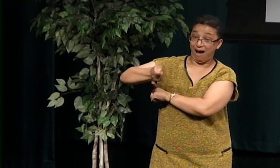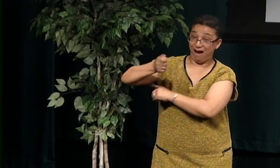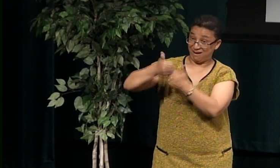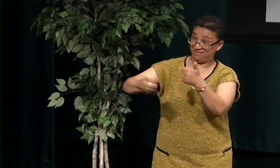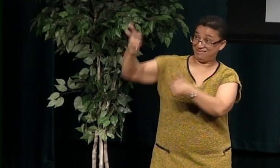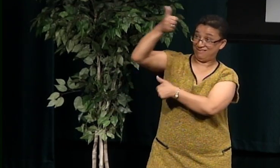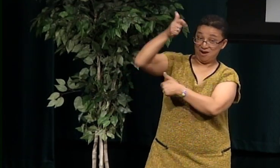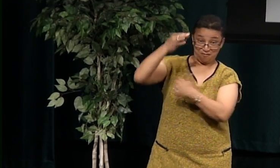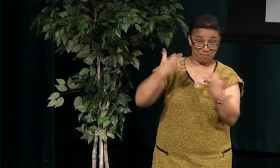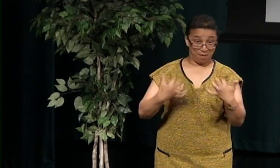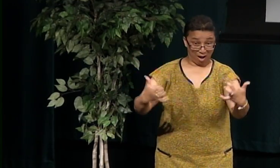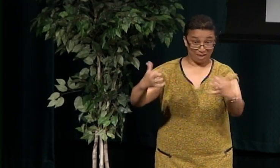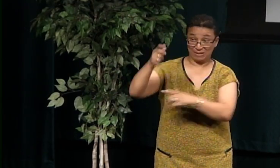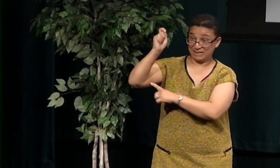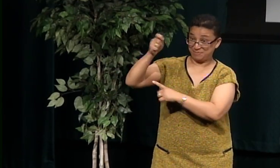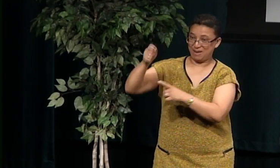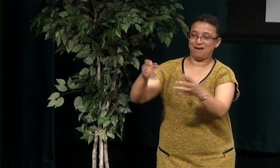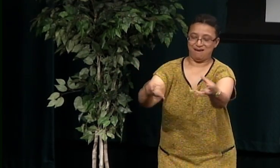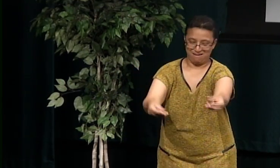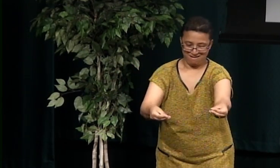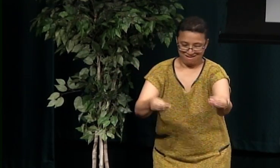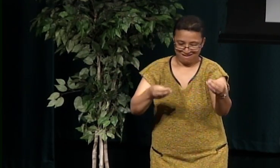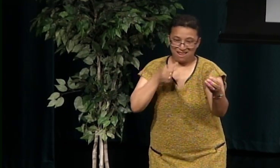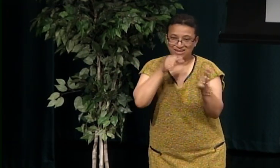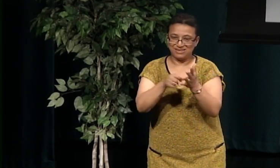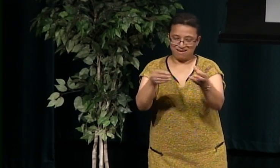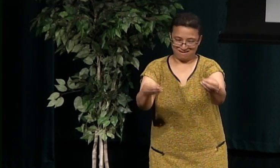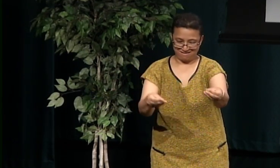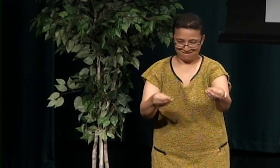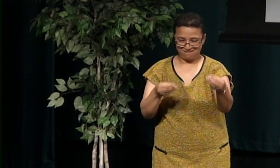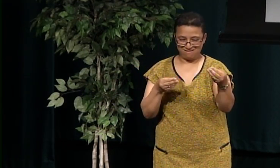and it's the speaker of the parliament house